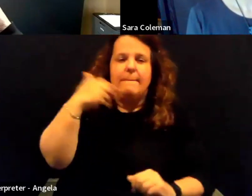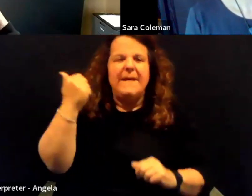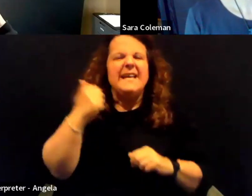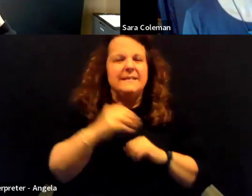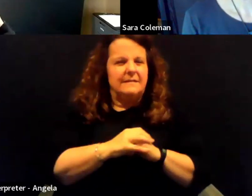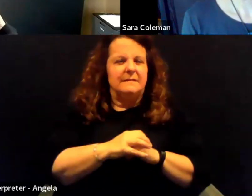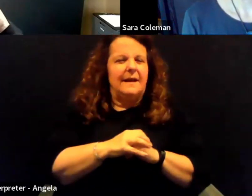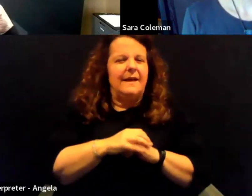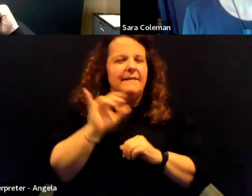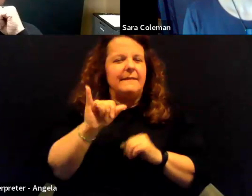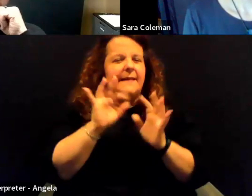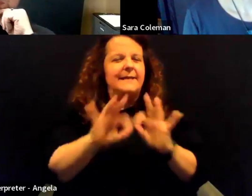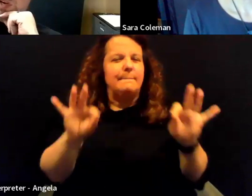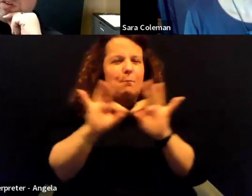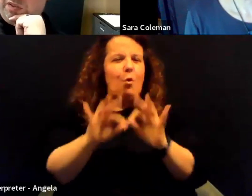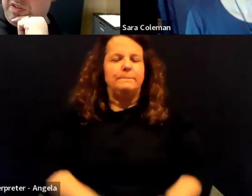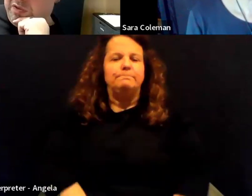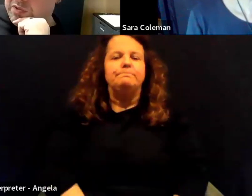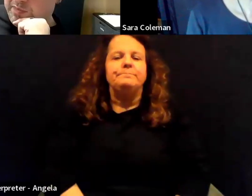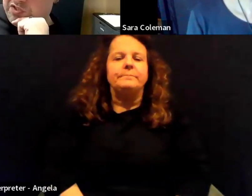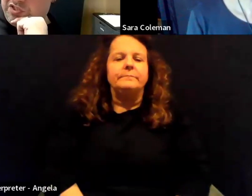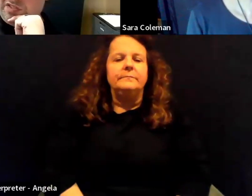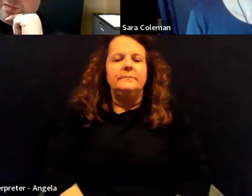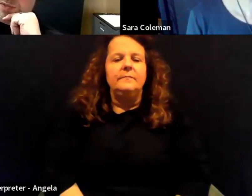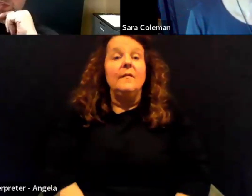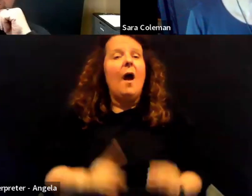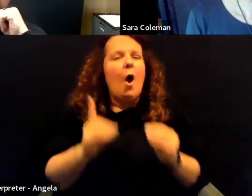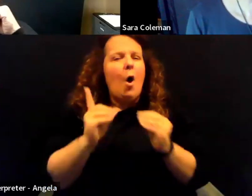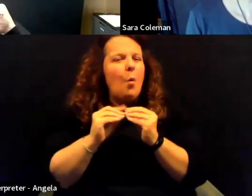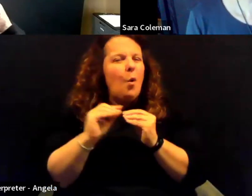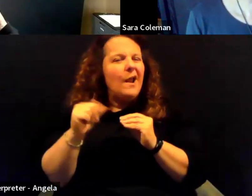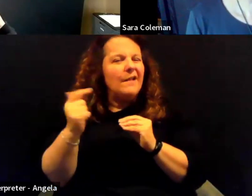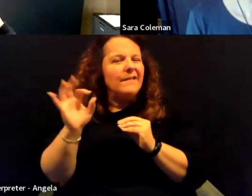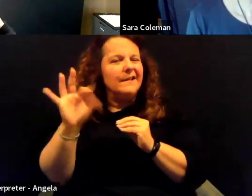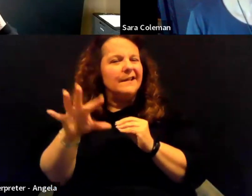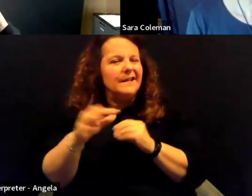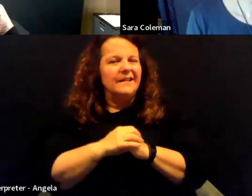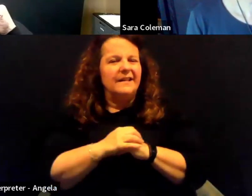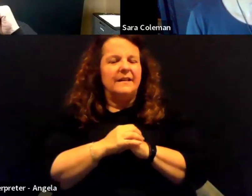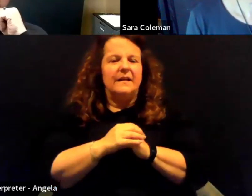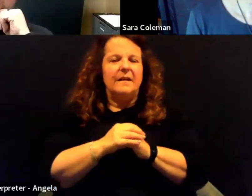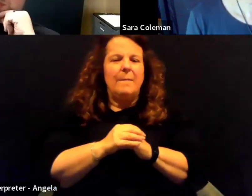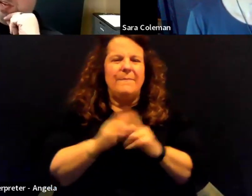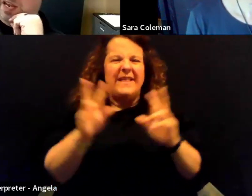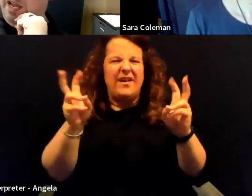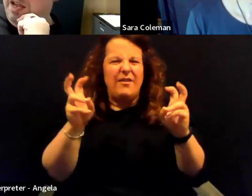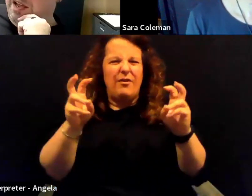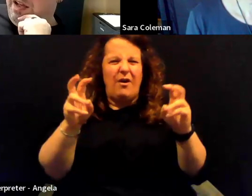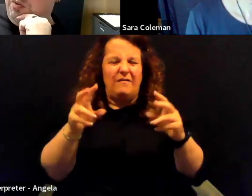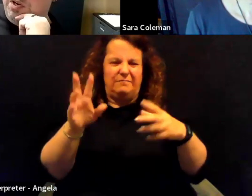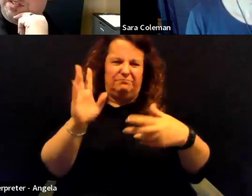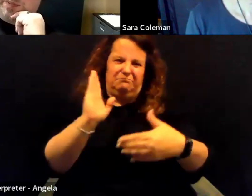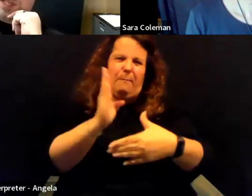One other thing that was mentioned is about like bothering people, you know, like, I want to speak to that really quickly.